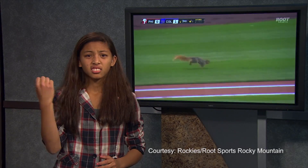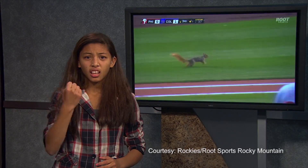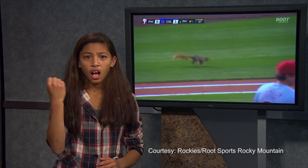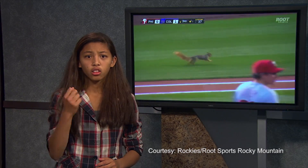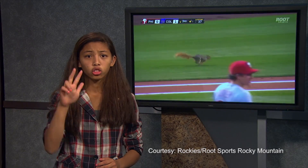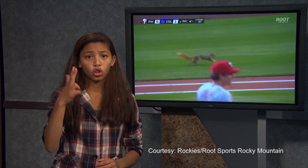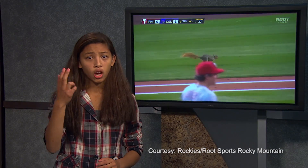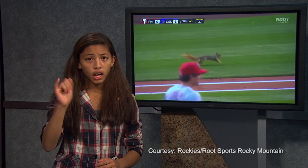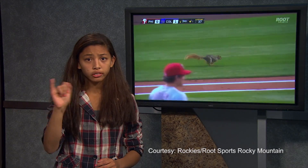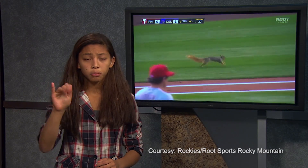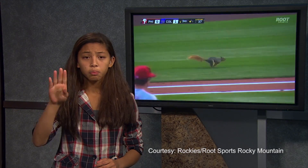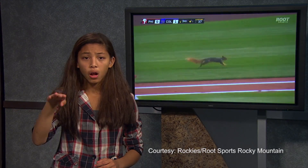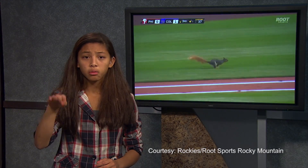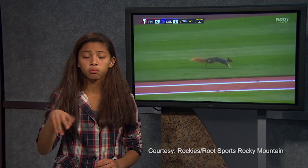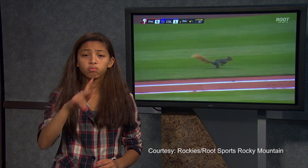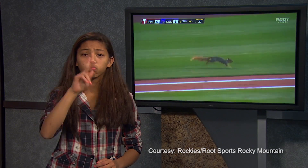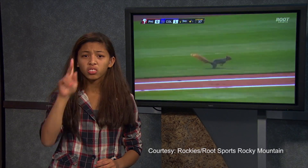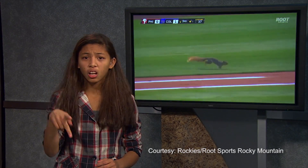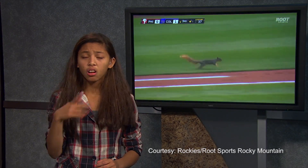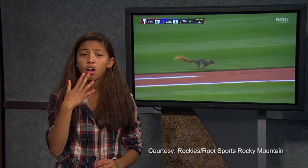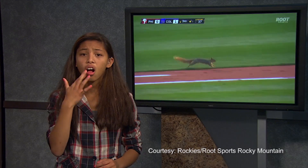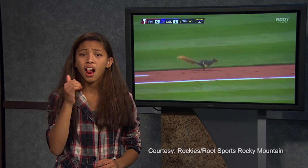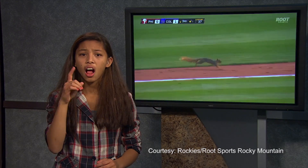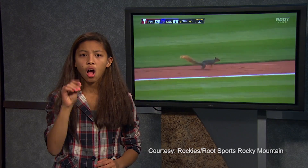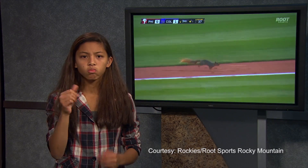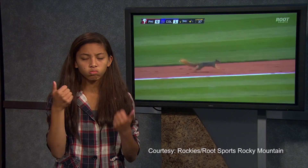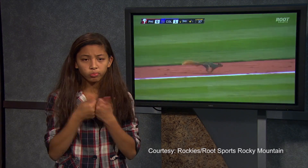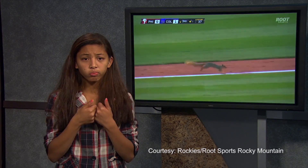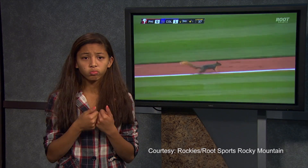DURING THE BOTTOM OF THE 3RD INNING IN THE PHILADELPHIA/COLORADO GAME ON SATURDAY, A